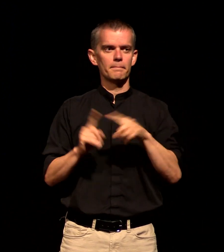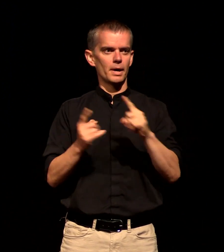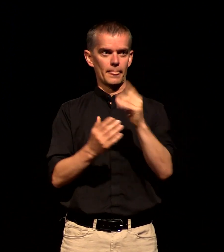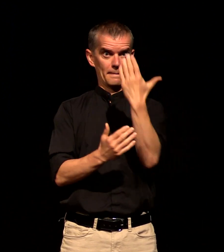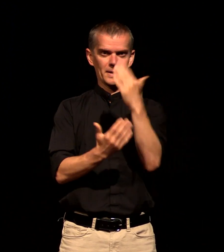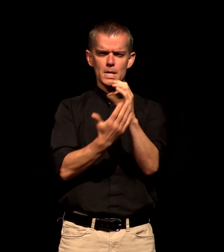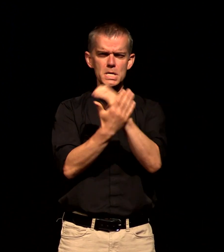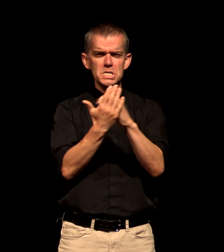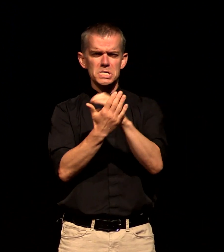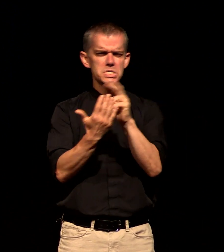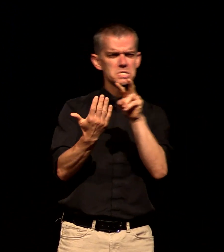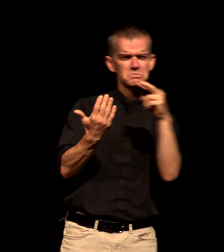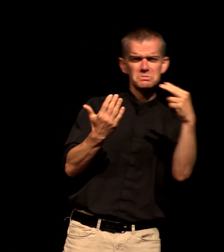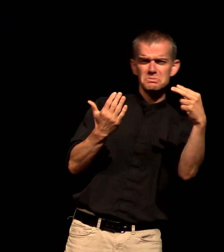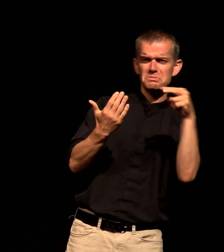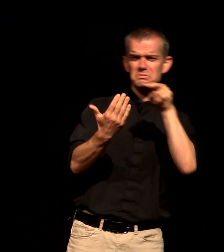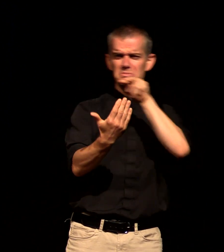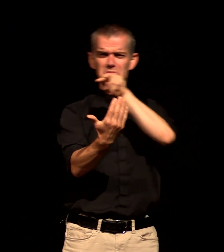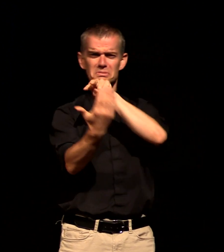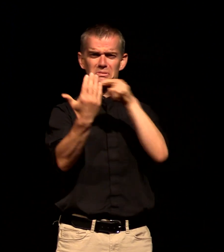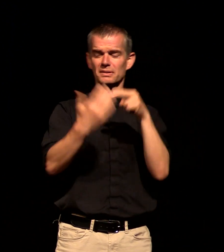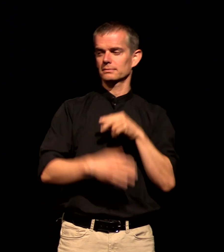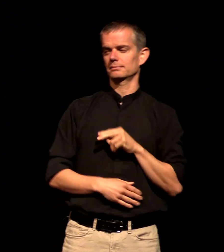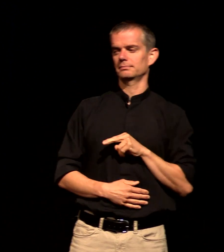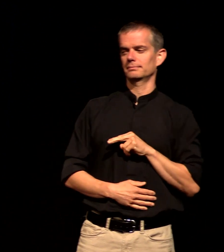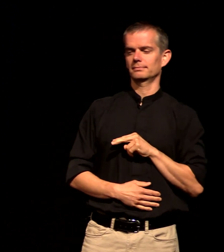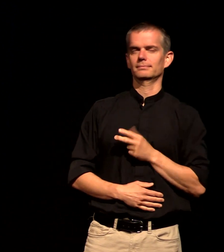all angles to see what's happening. I'm pretty sure he